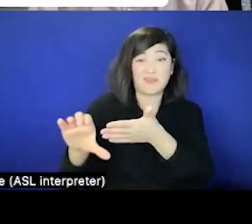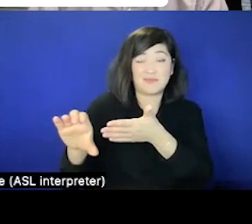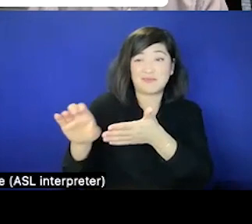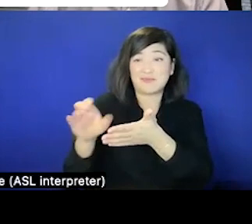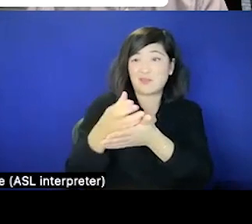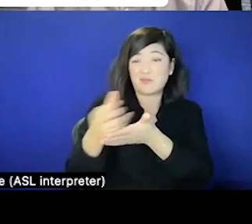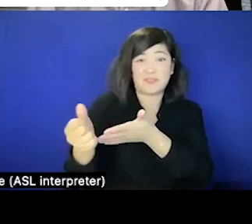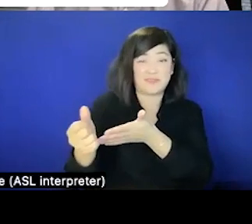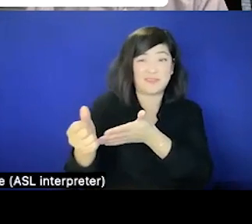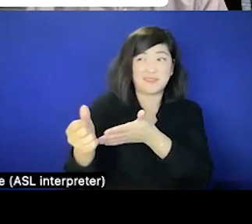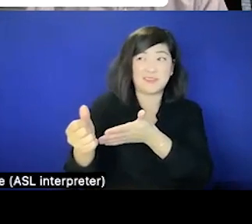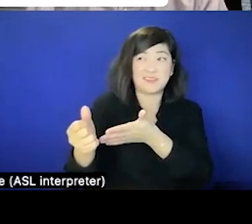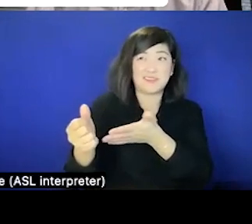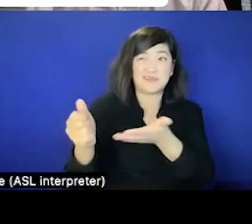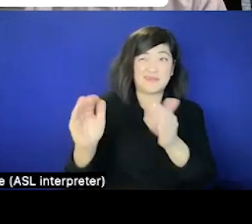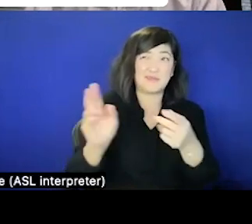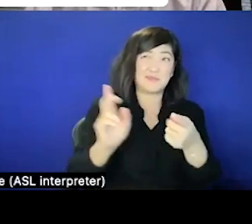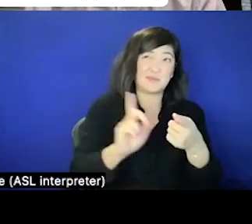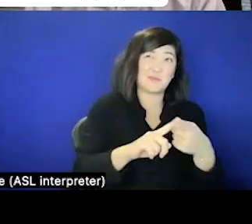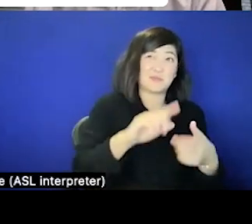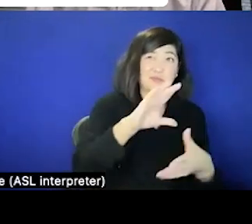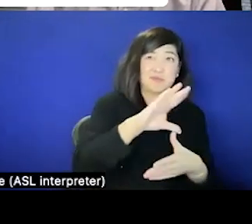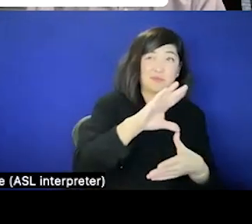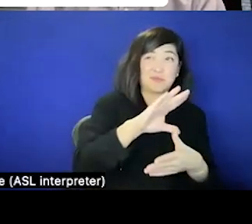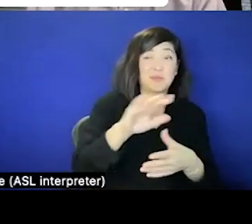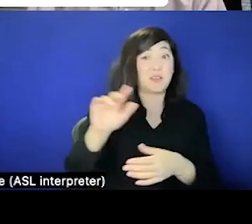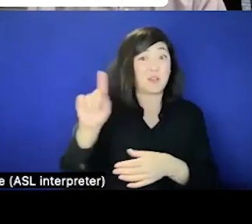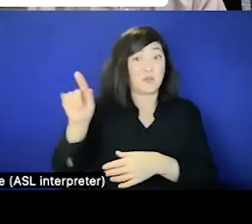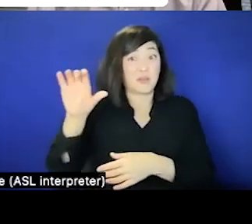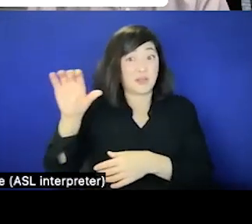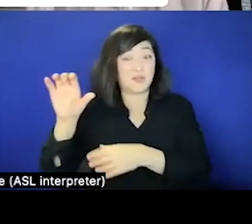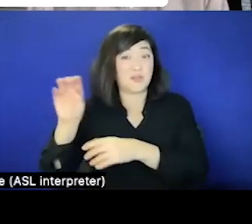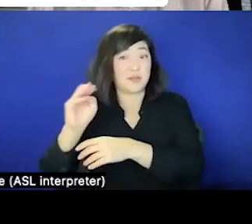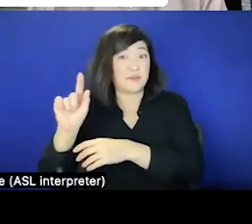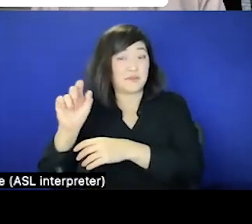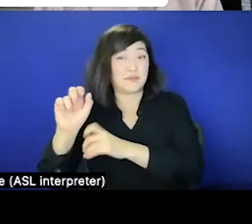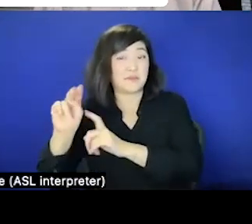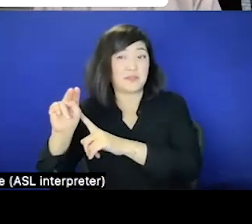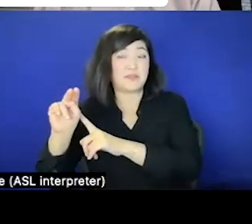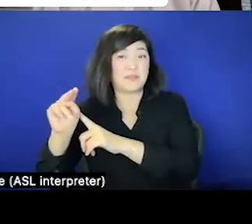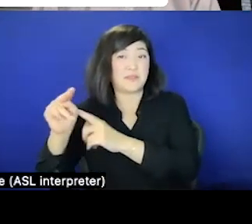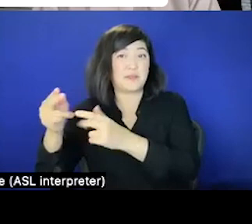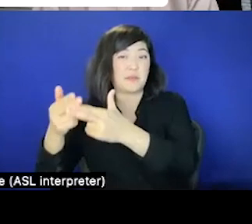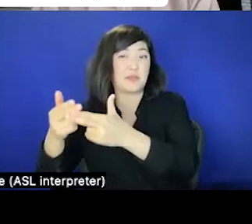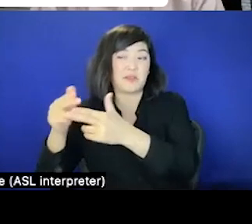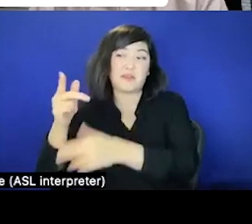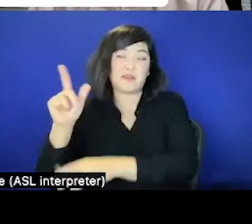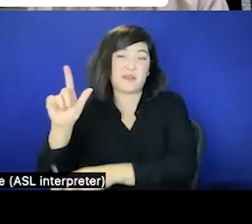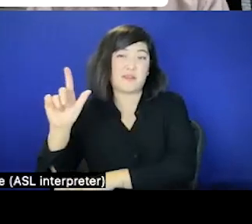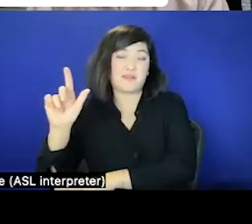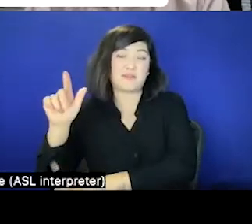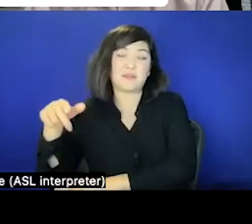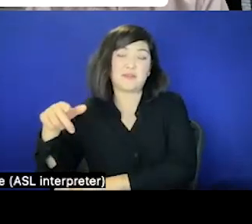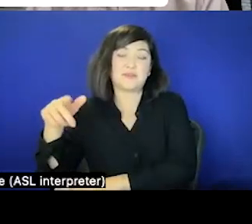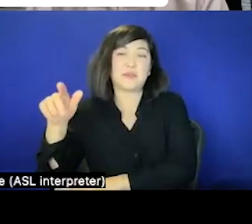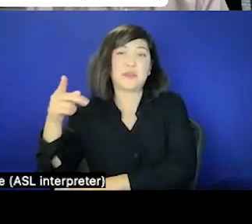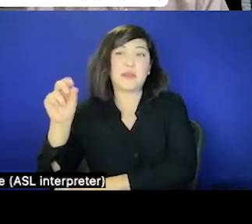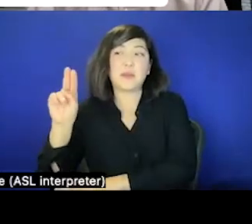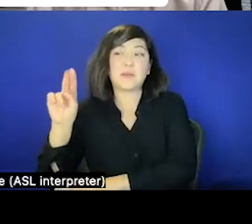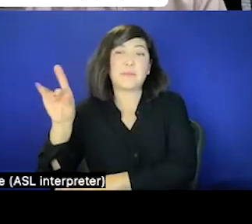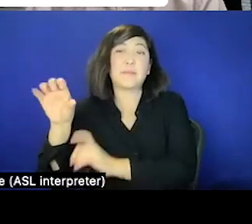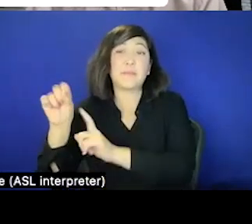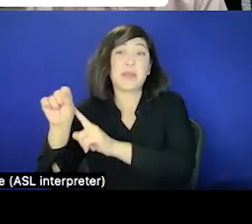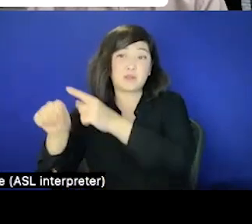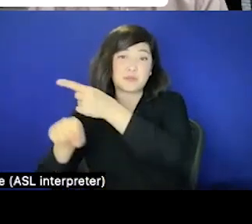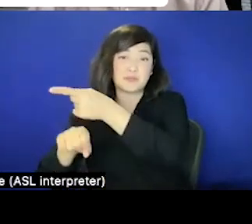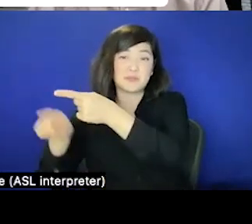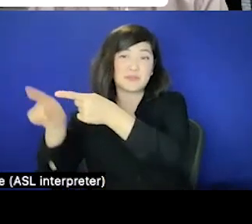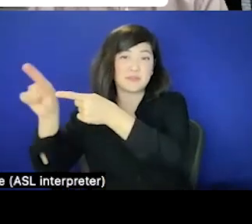that was about £100 million in the UK at that time on inefficient handling of returns. So